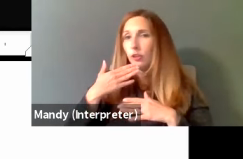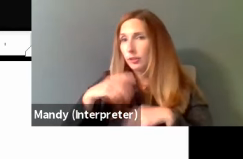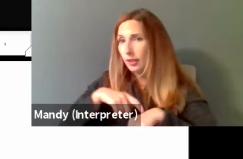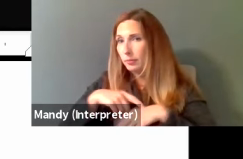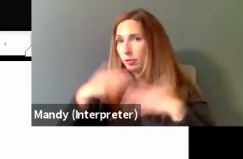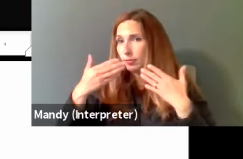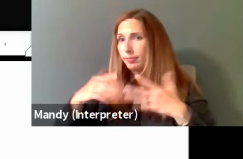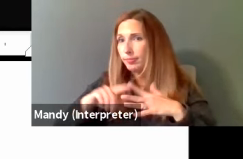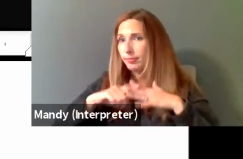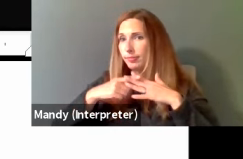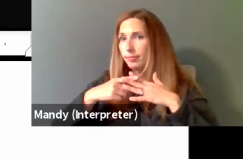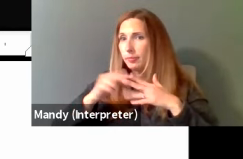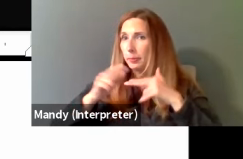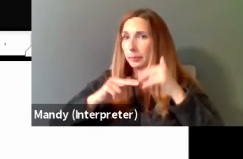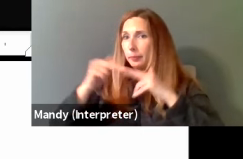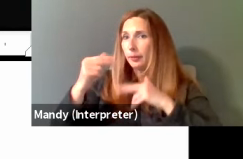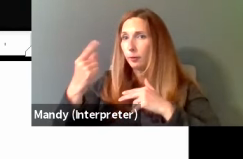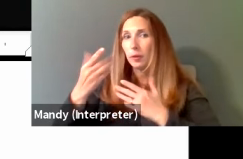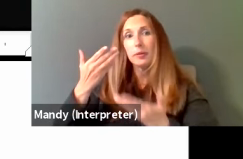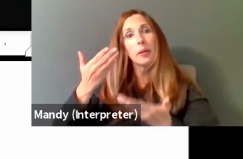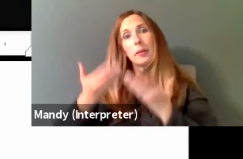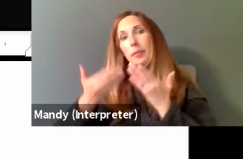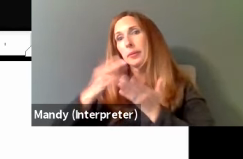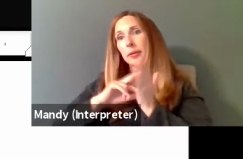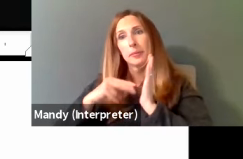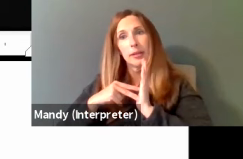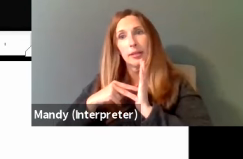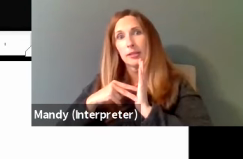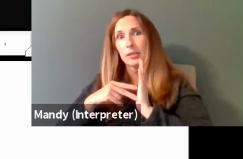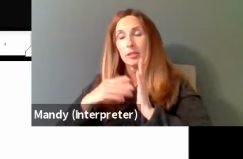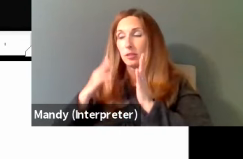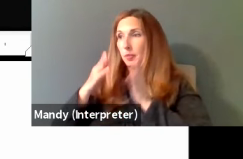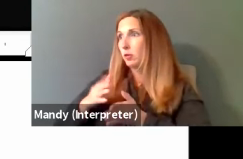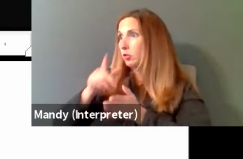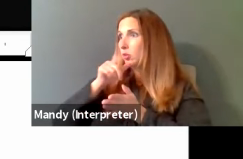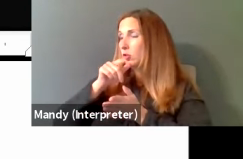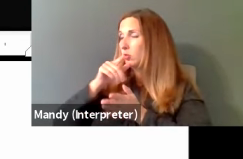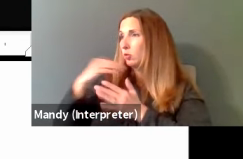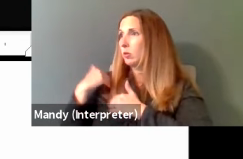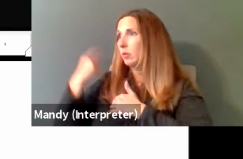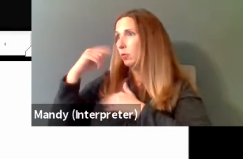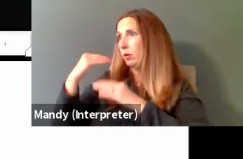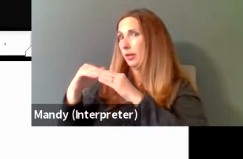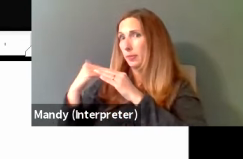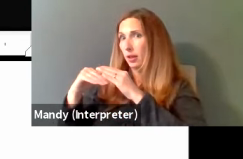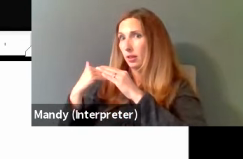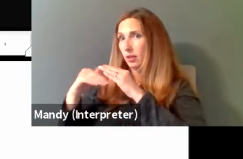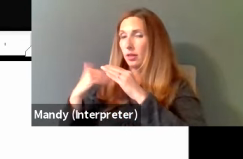So again, it might be someone who's responding to requests on email, someone who's answering phones,